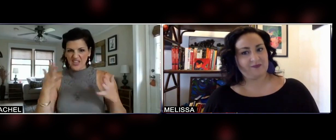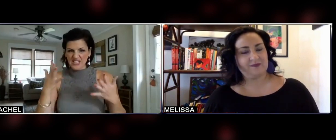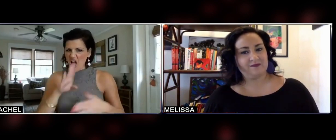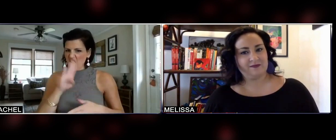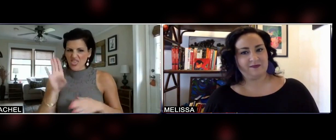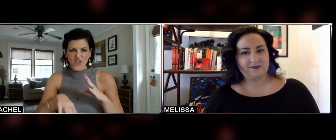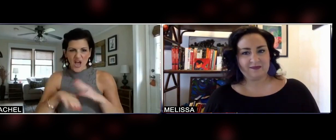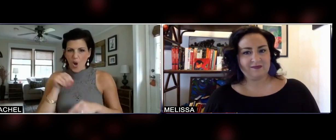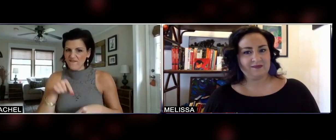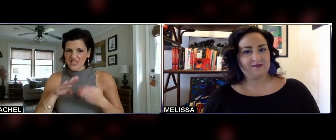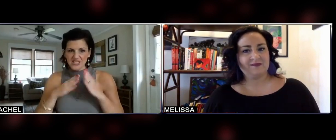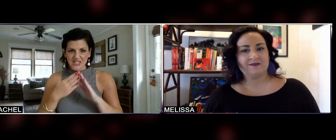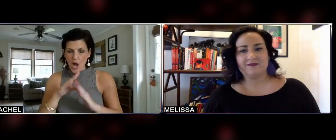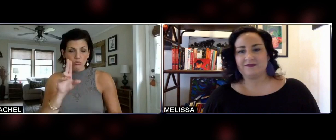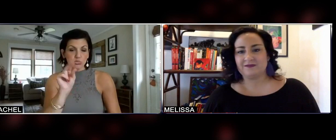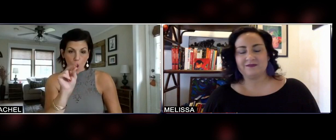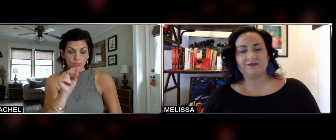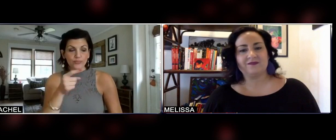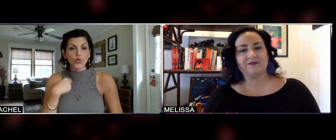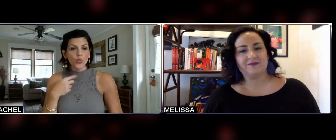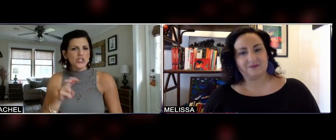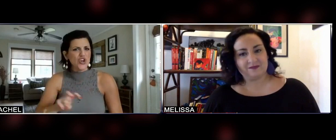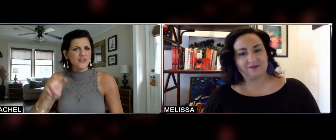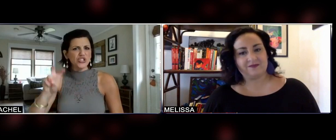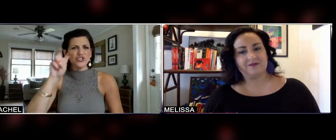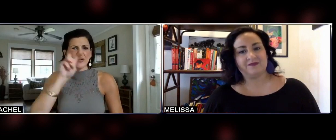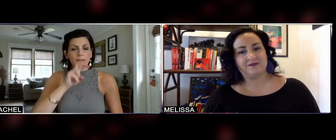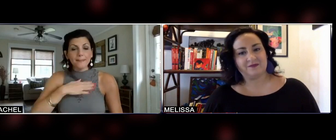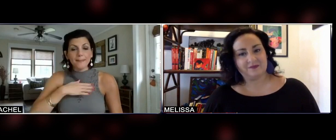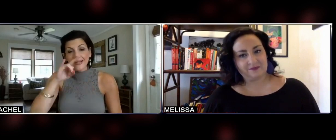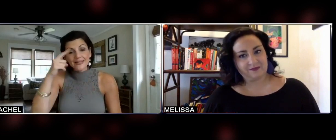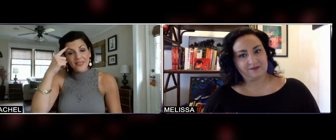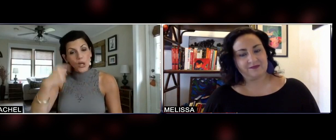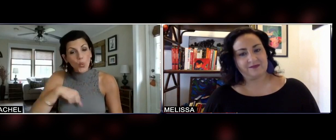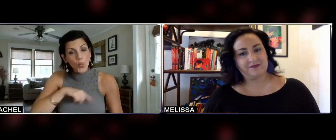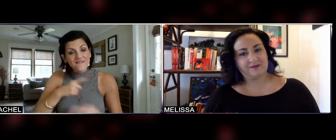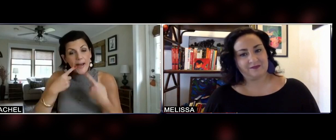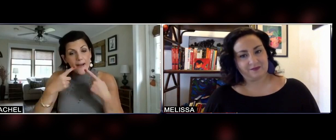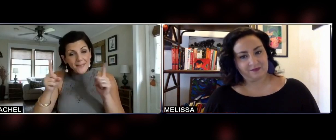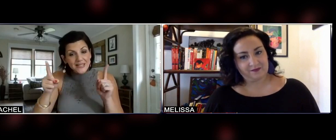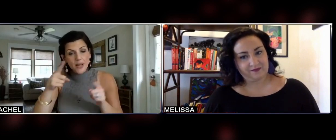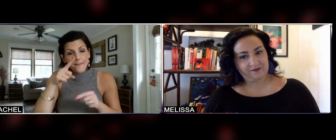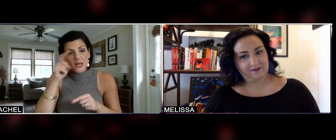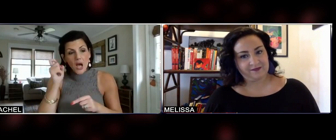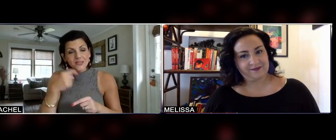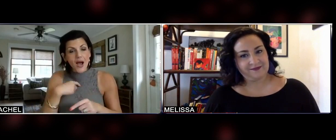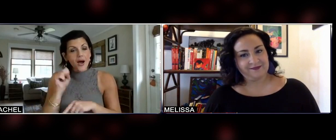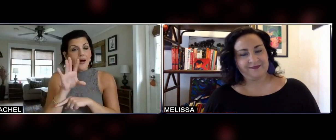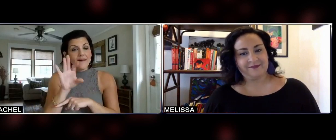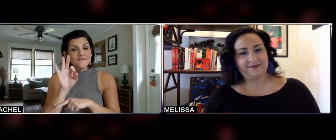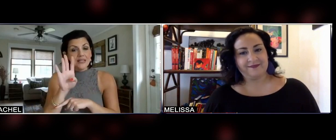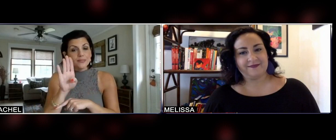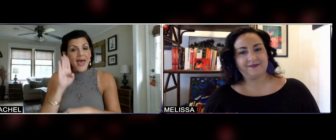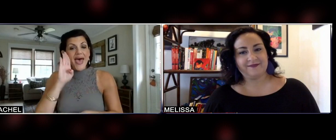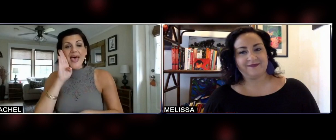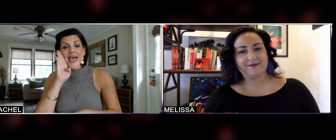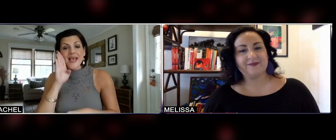I thought I would never get out of this town. We travel a lot. My kids think that we're famous because I make Facebook posts saying "Hey...we're here in,